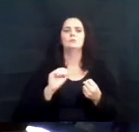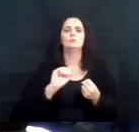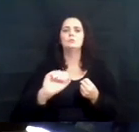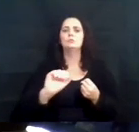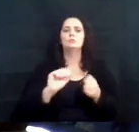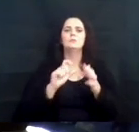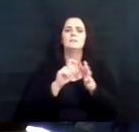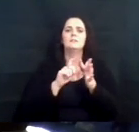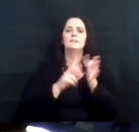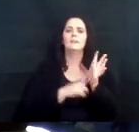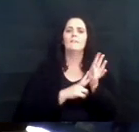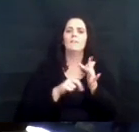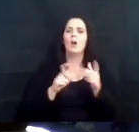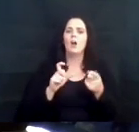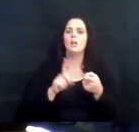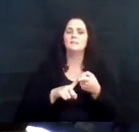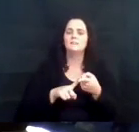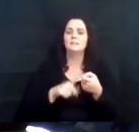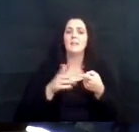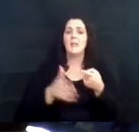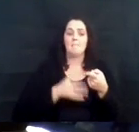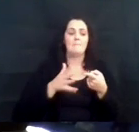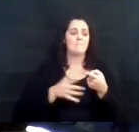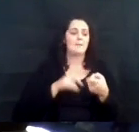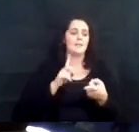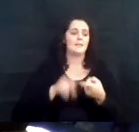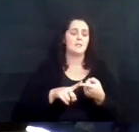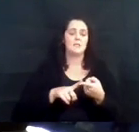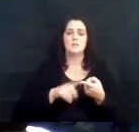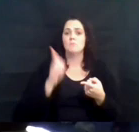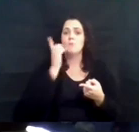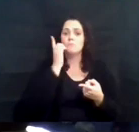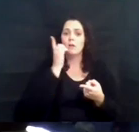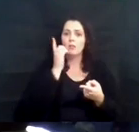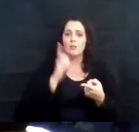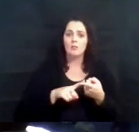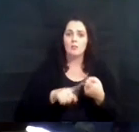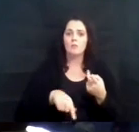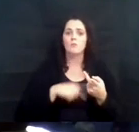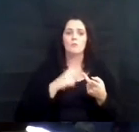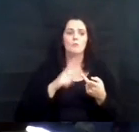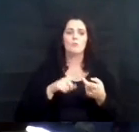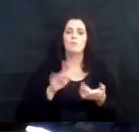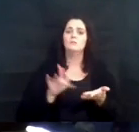morning with the app, either your tablet or your mobile will work fine.